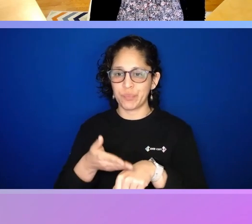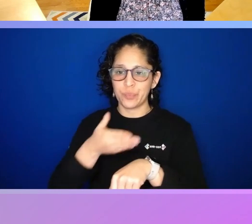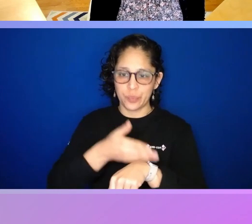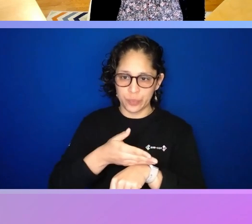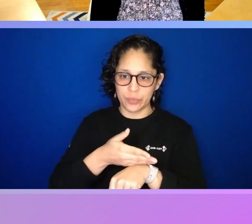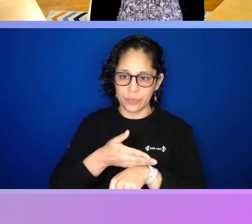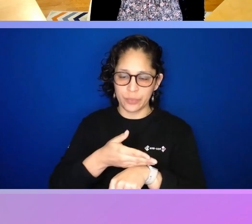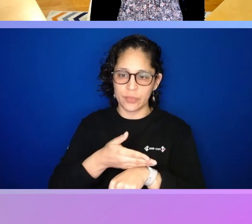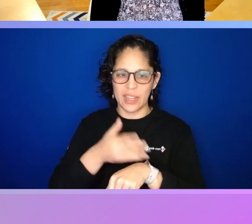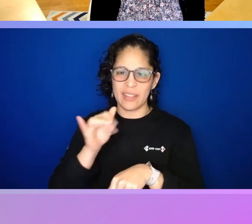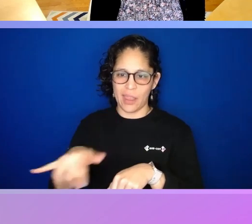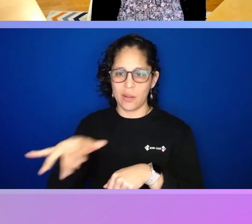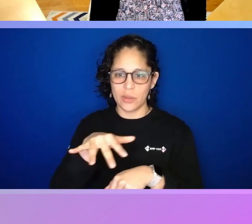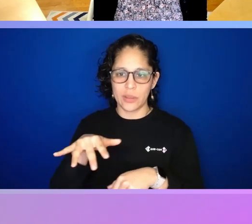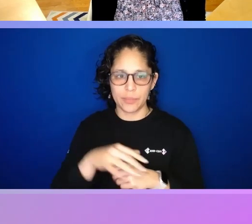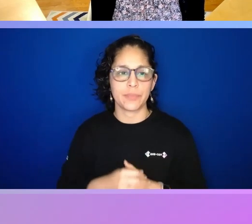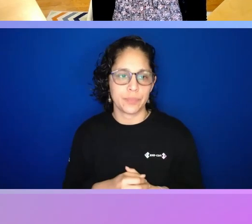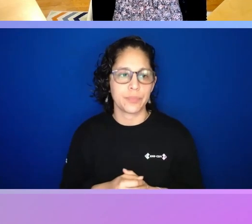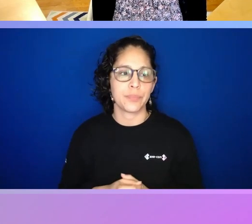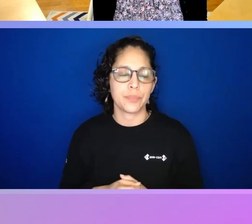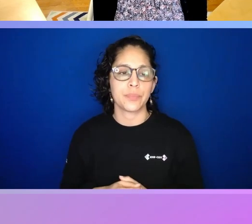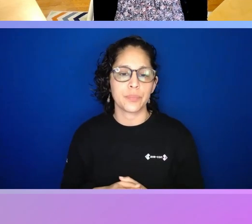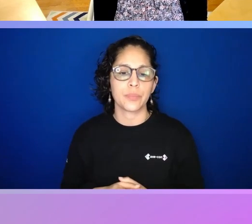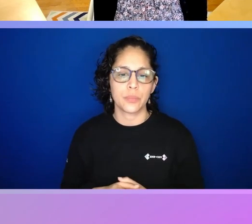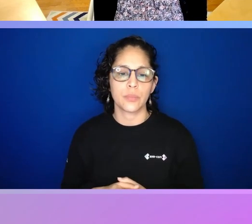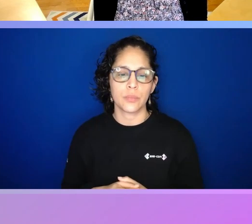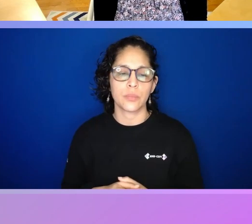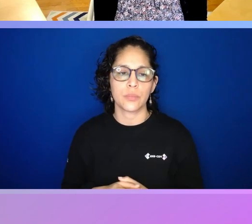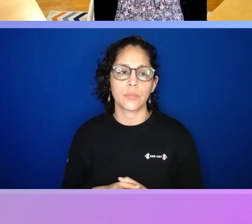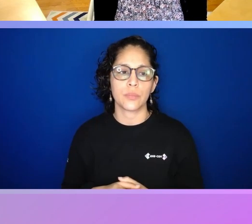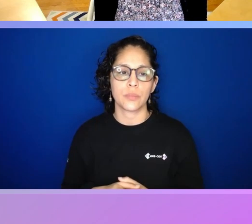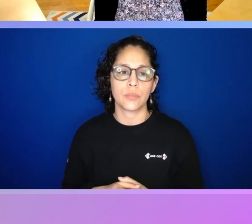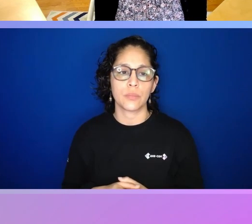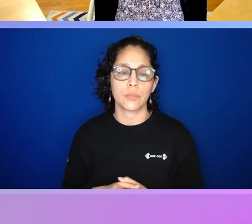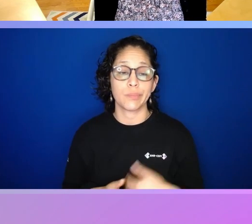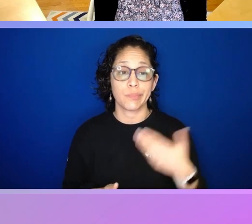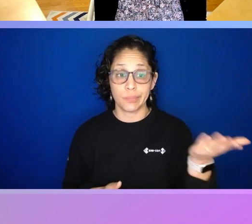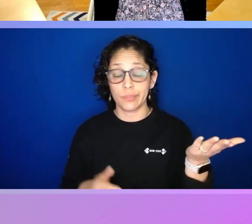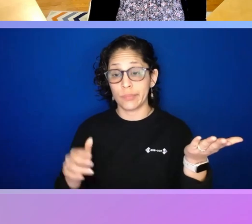the annotation includes that. It will say something like it's got 4.6 to one on light, or we have 4.6 to one on